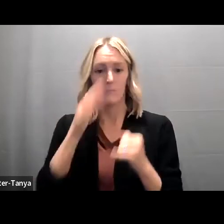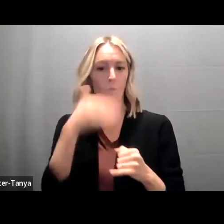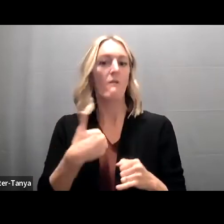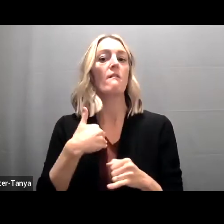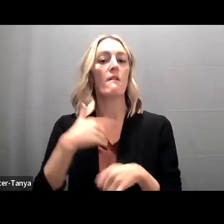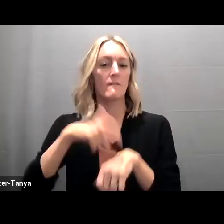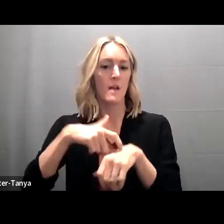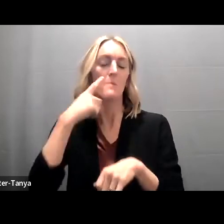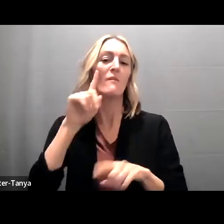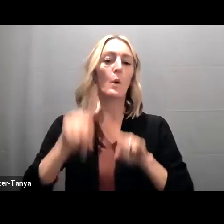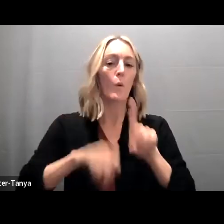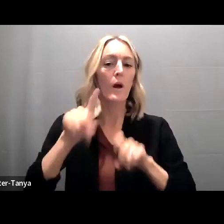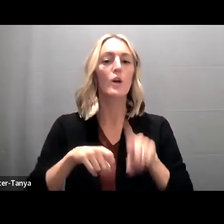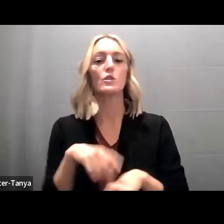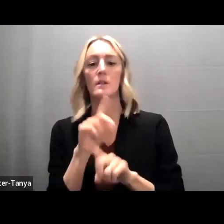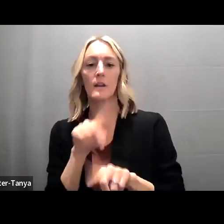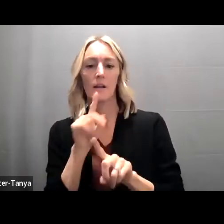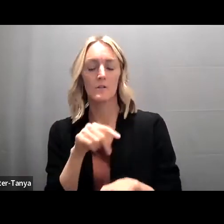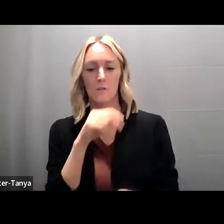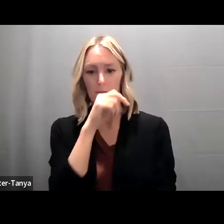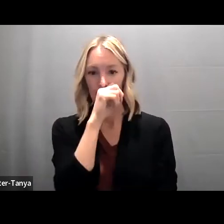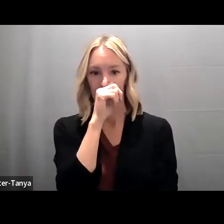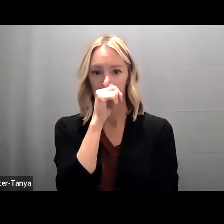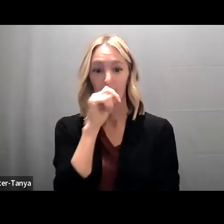Please note the question ask answer box is on the menu bar.